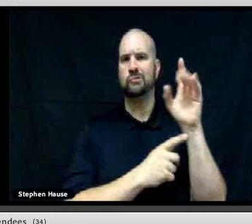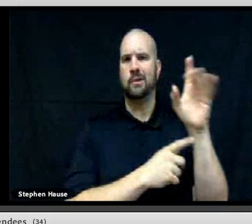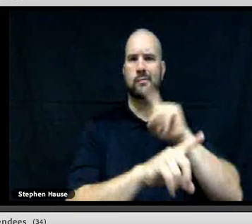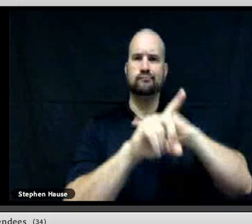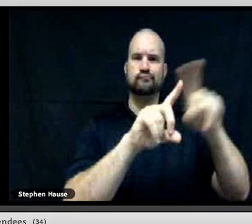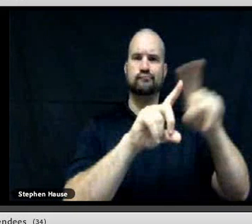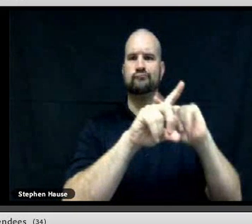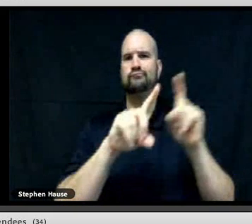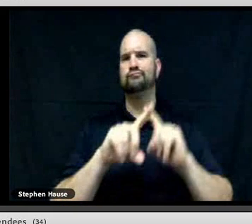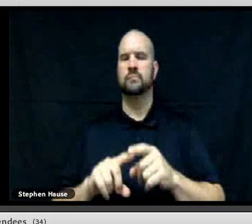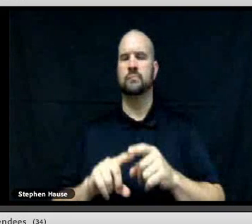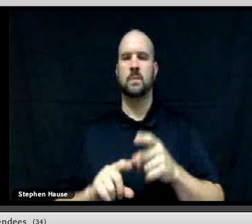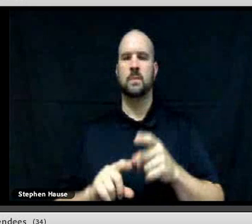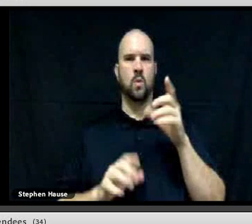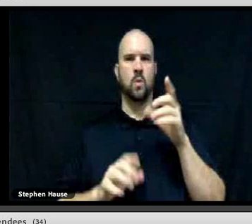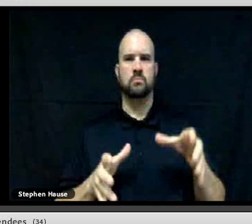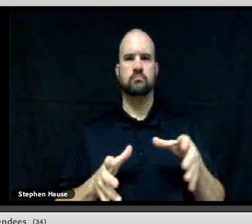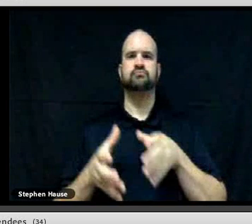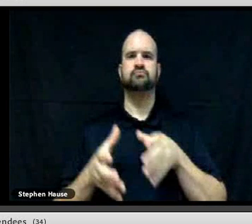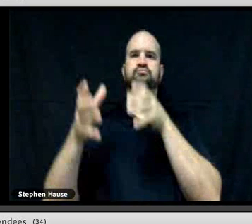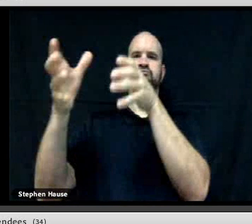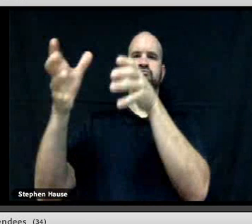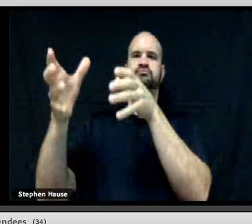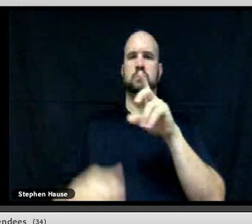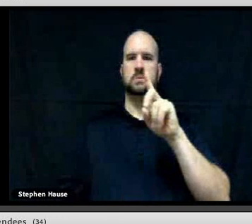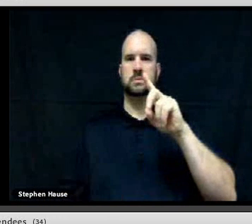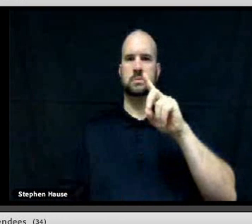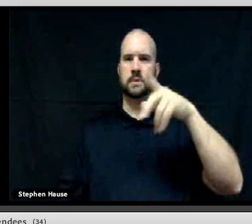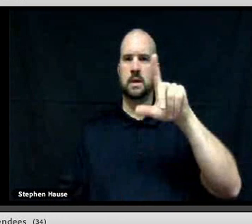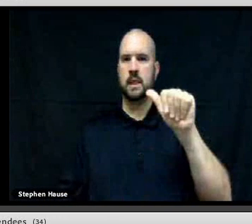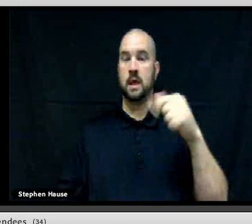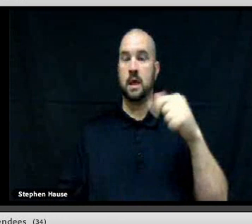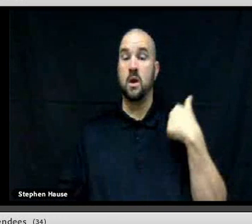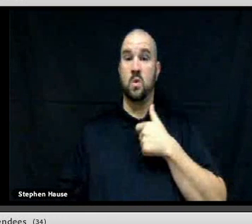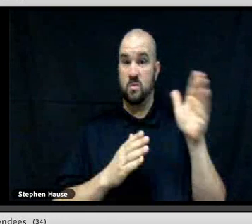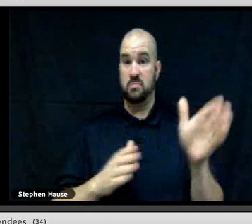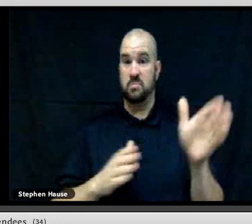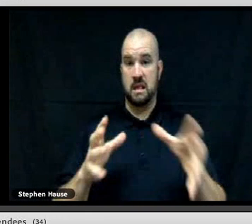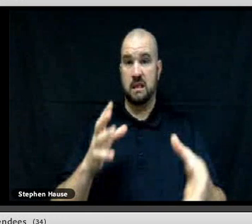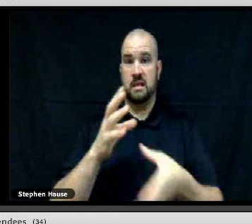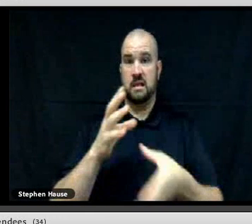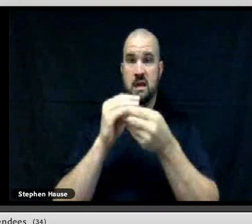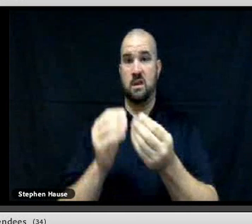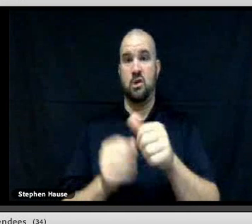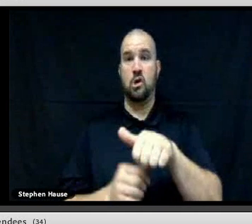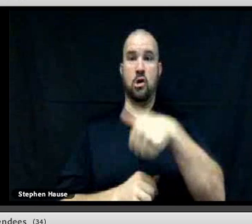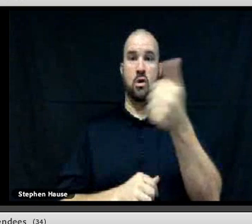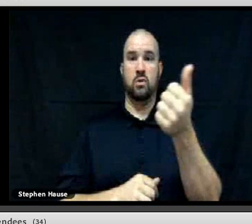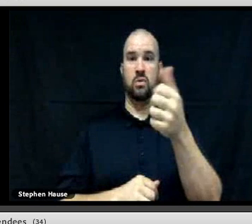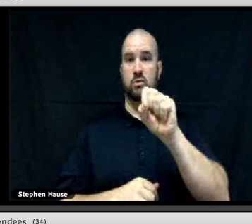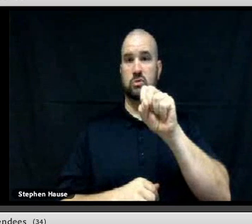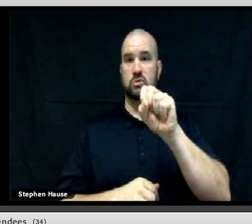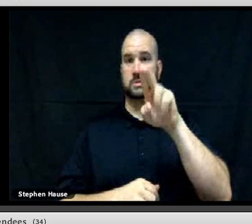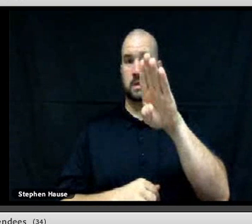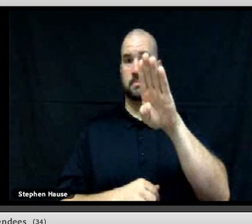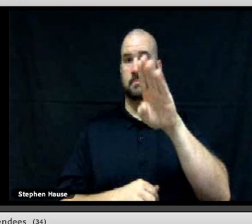So, in the future, we plan to add more sub-hubs and obviously, more content contributors, so that we can continue growing content in DPLA